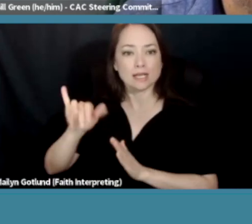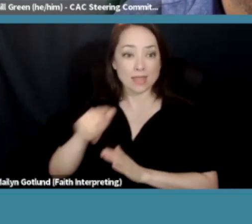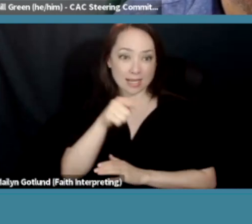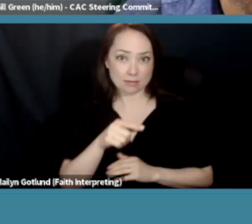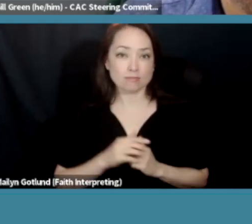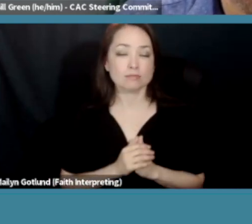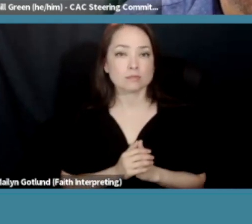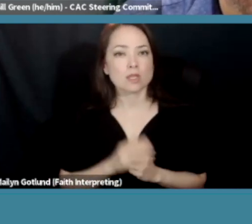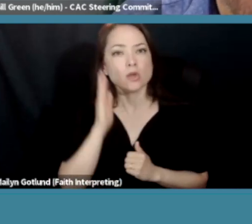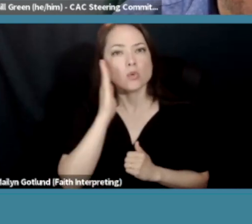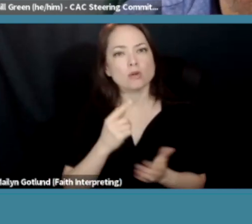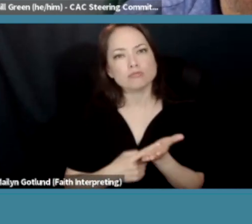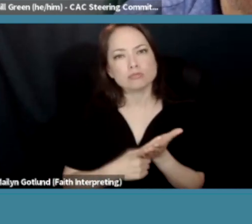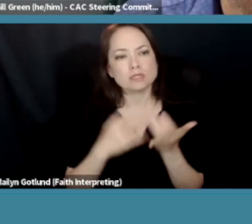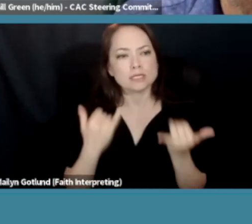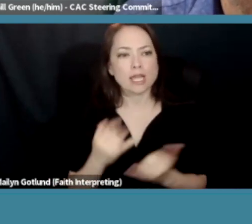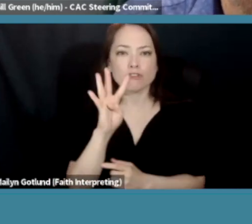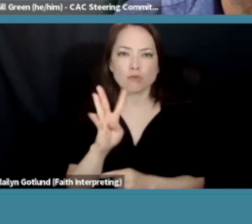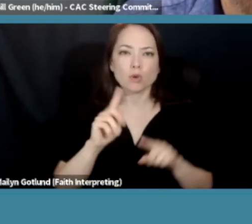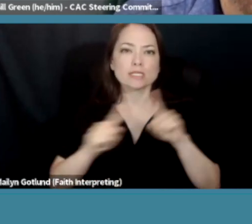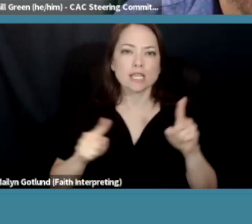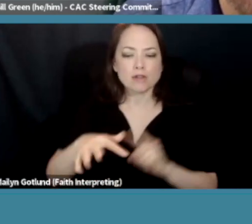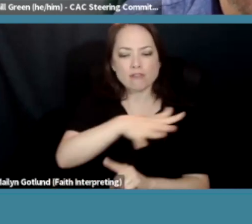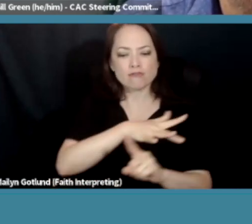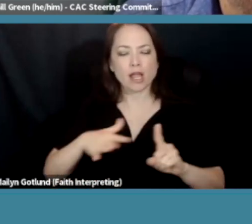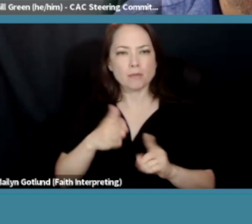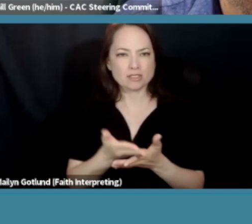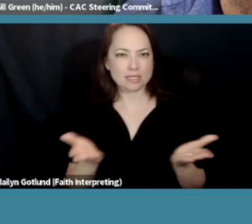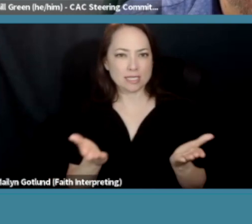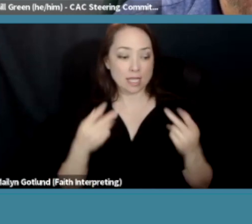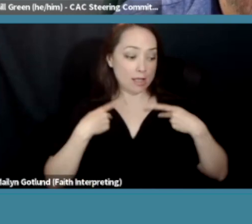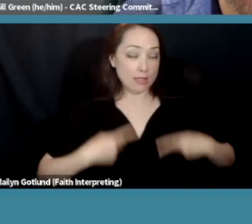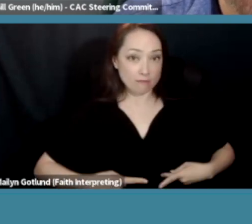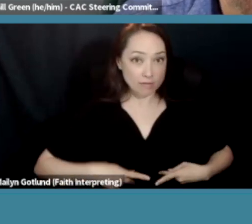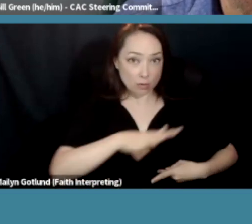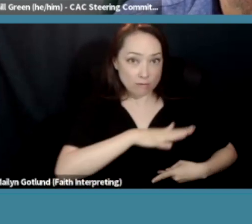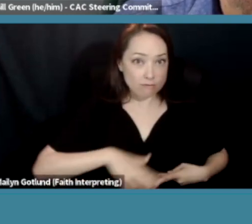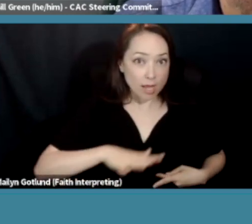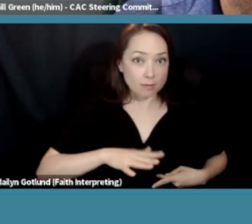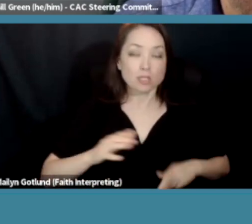We'll be talking today about four different environmental features: the physical environment, communication environment,